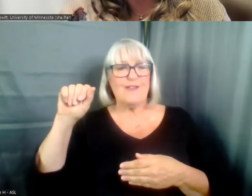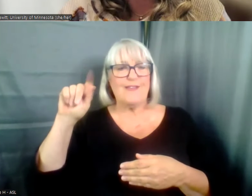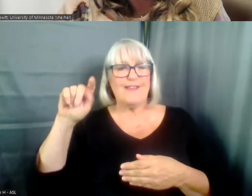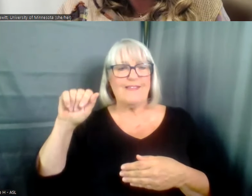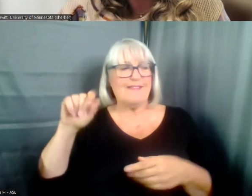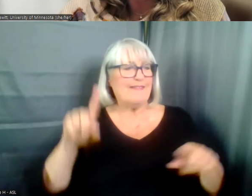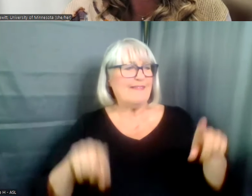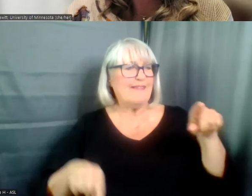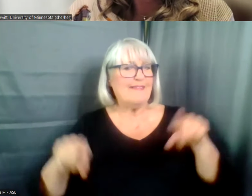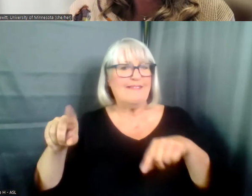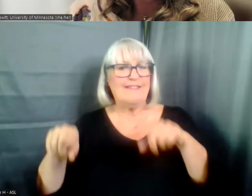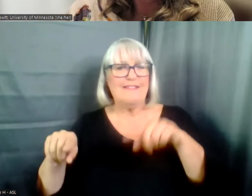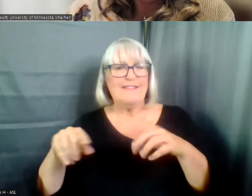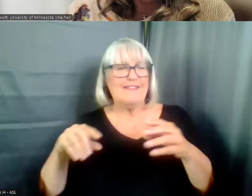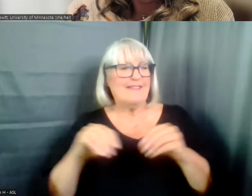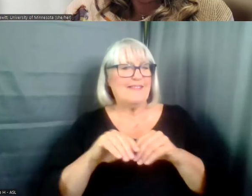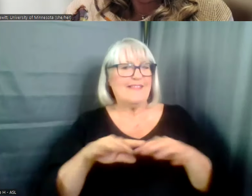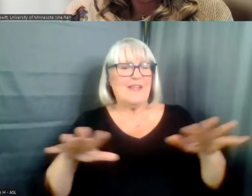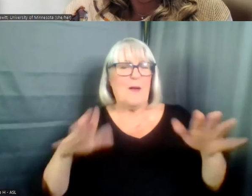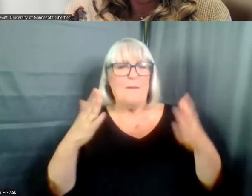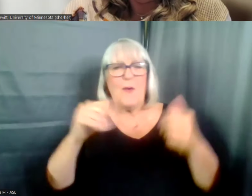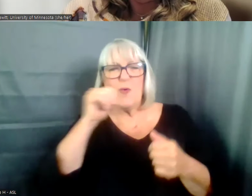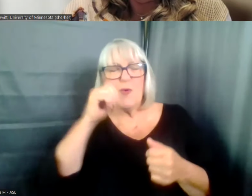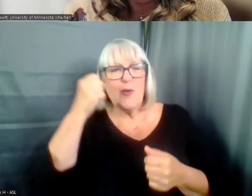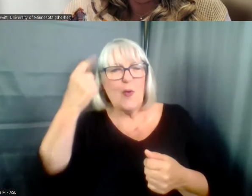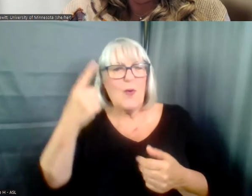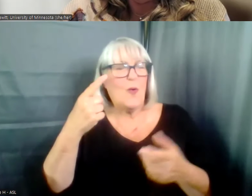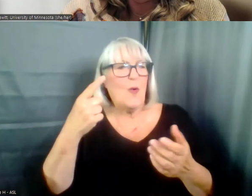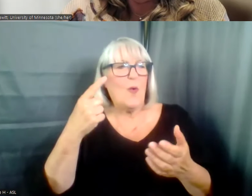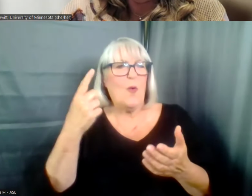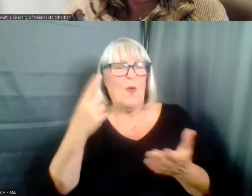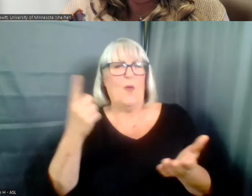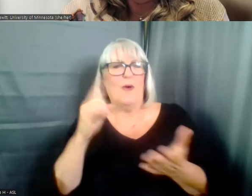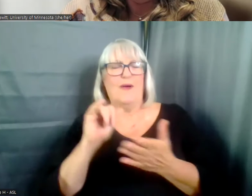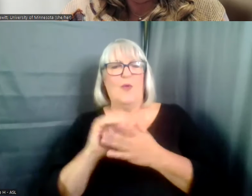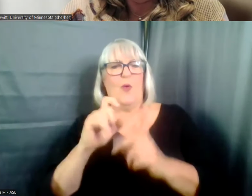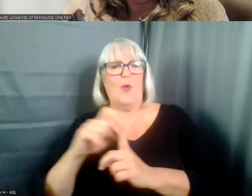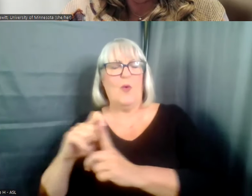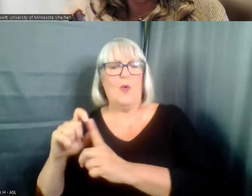in one of the most important questions. So, making sure that vocabulary is agreed on